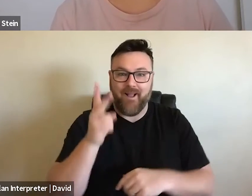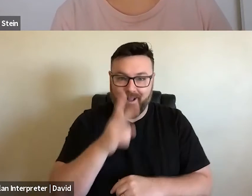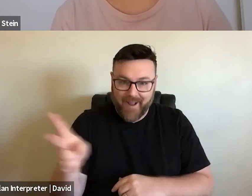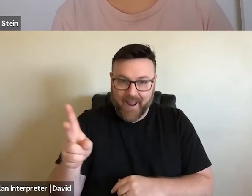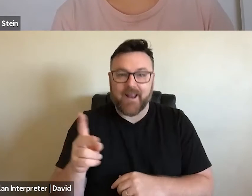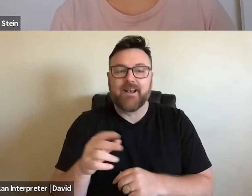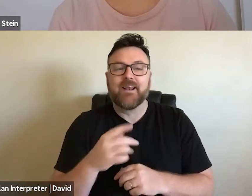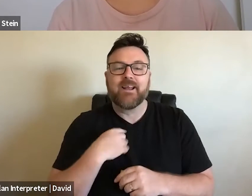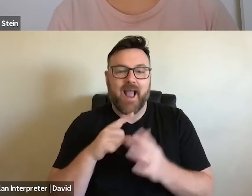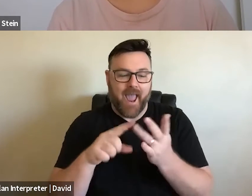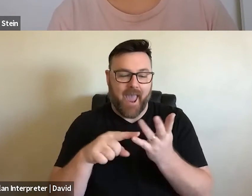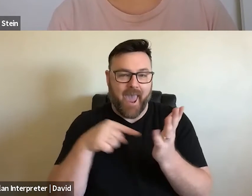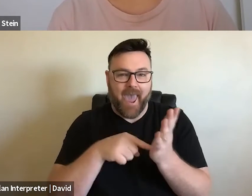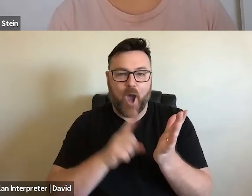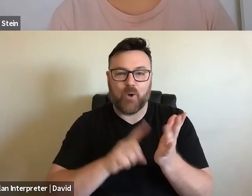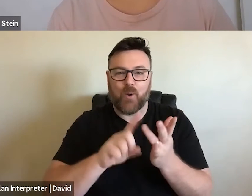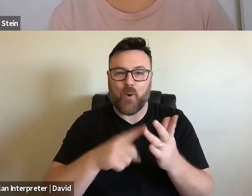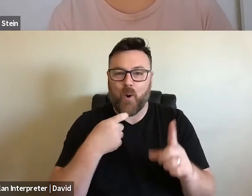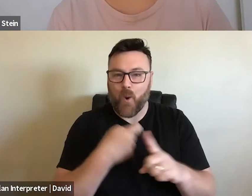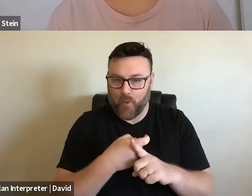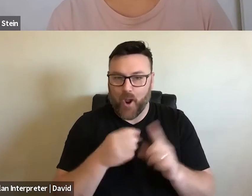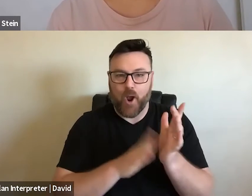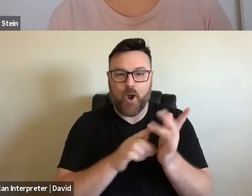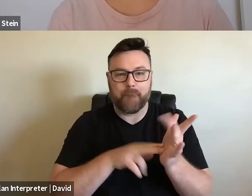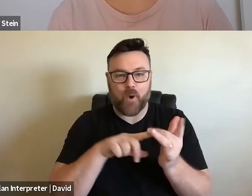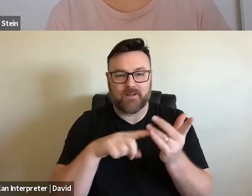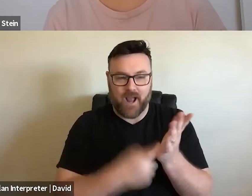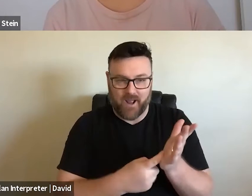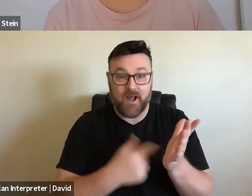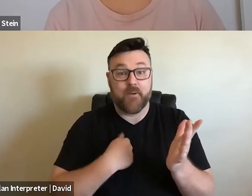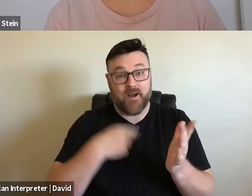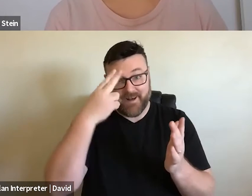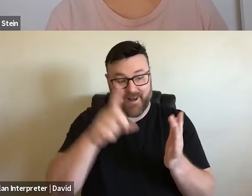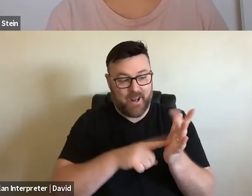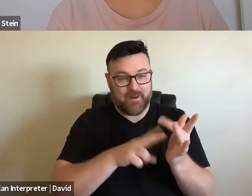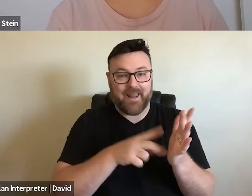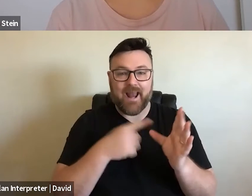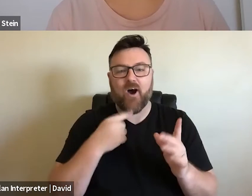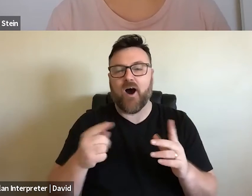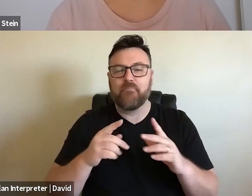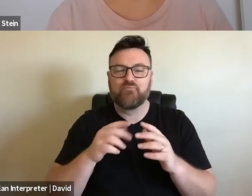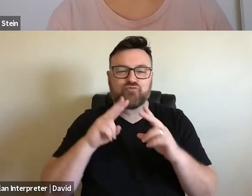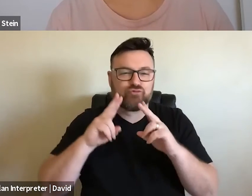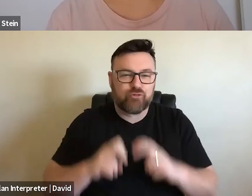My name is Lina Stein and I'm a research associate here at the Australian Counsel for the Arts.